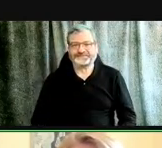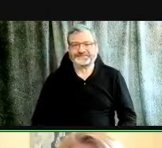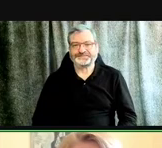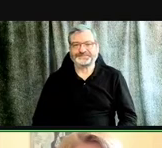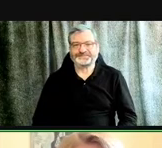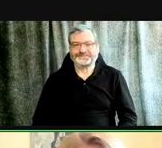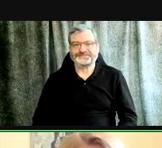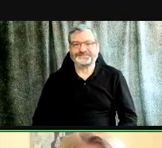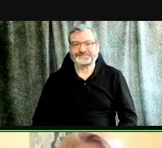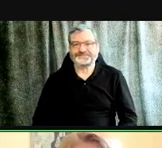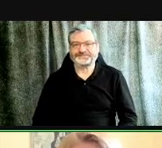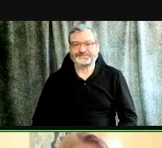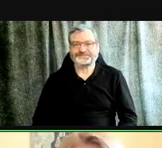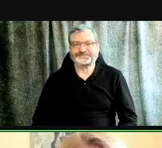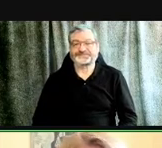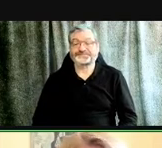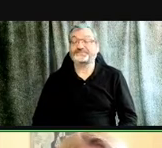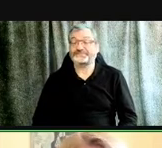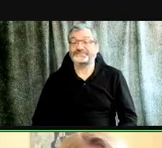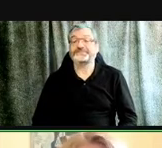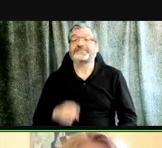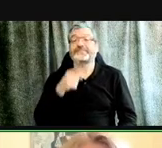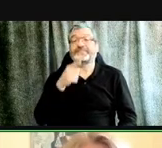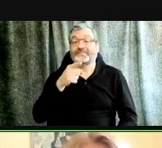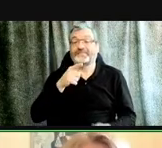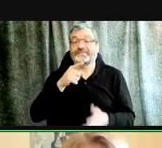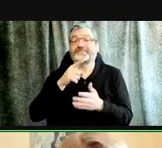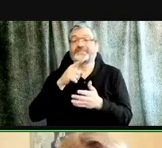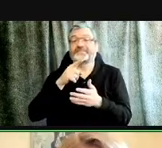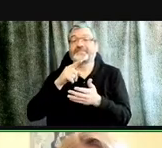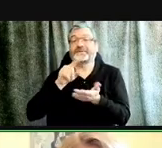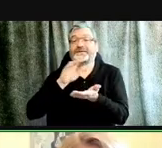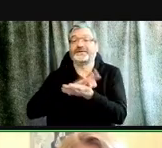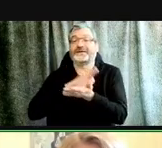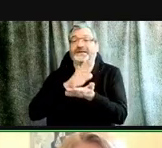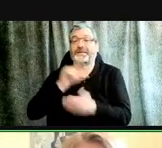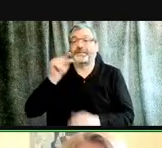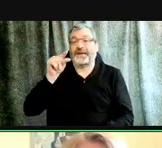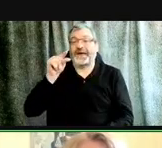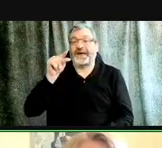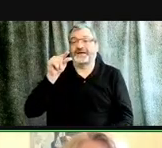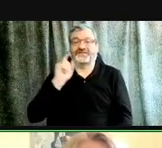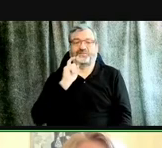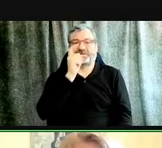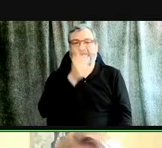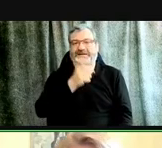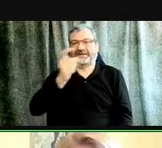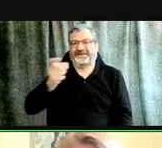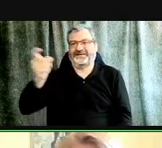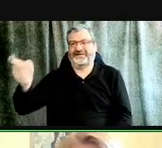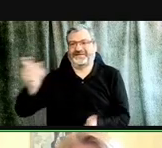And we hand out these prescription pads to physicians along with some information